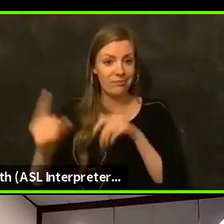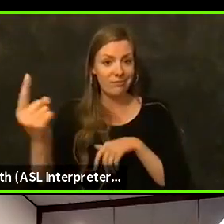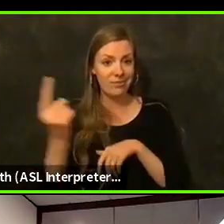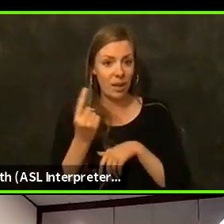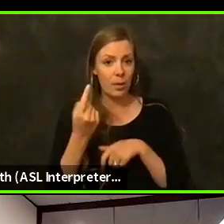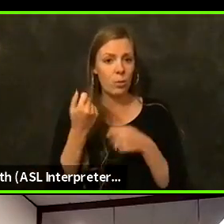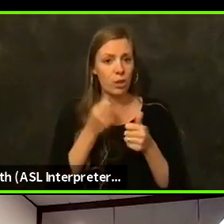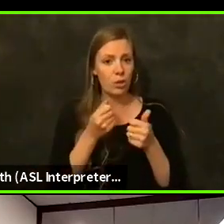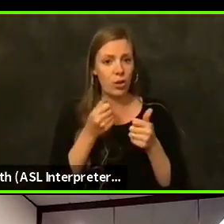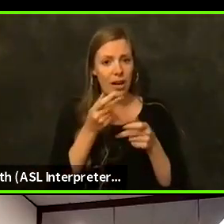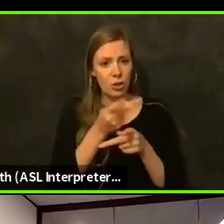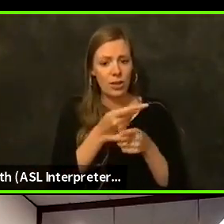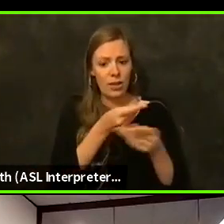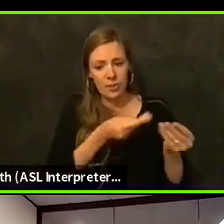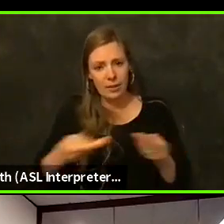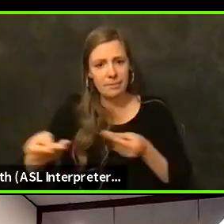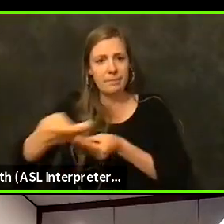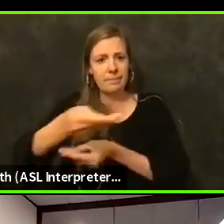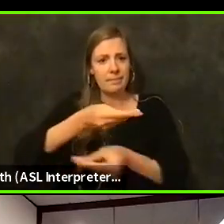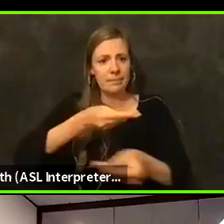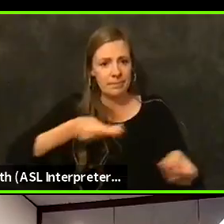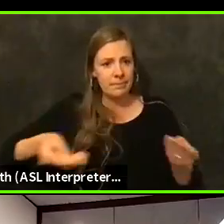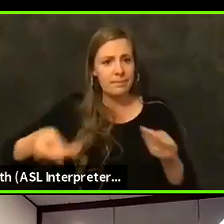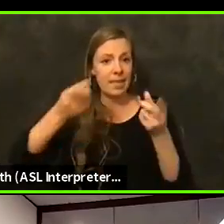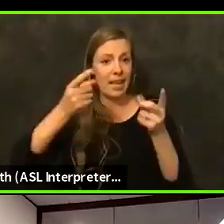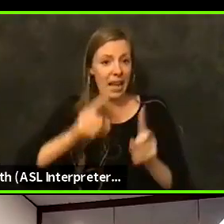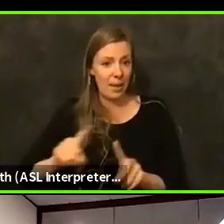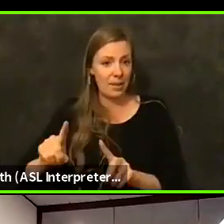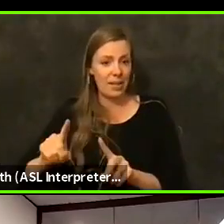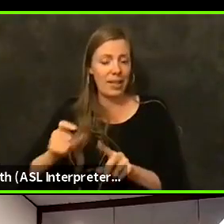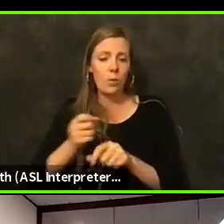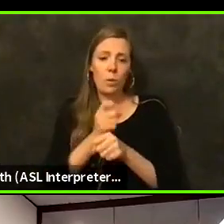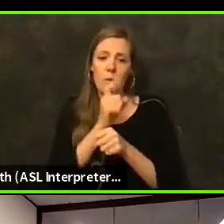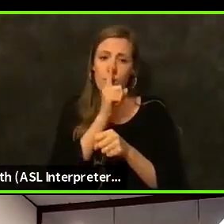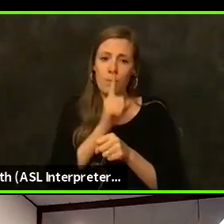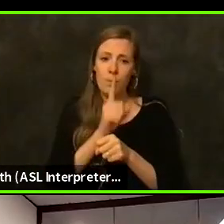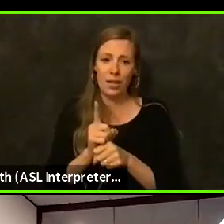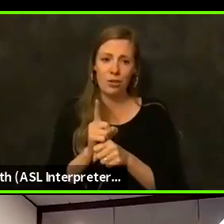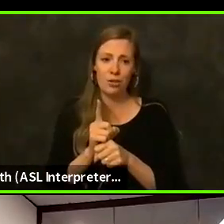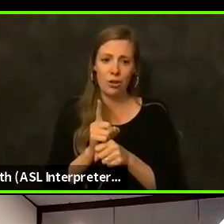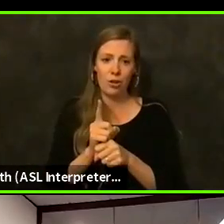flow going from our end in public health and make sure that we're involved